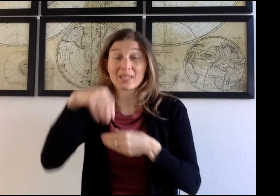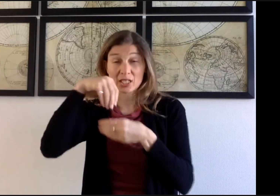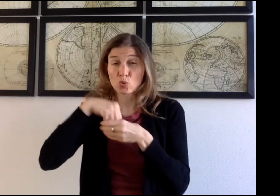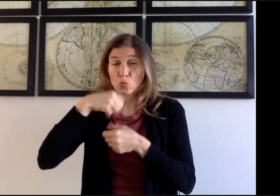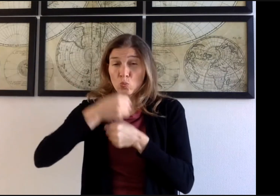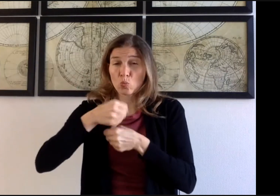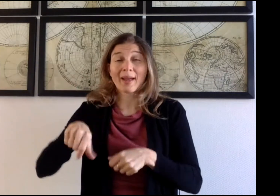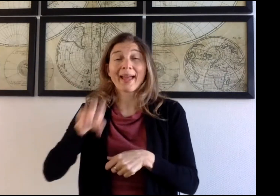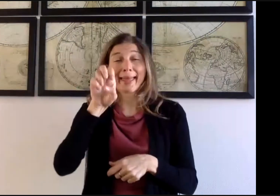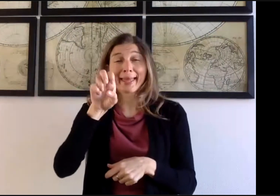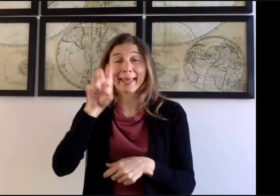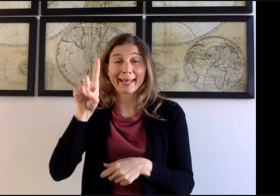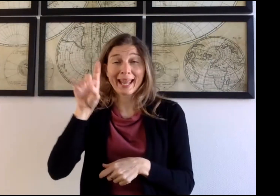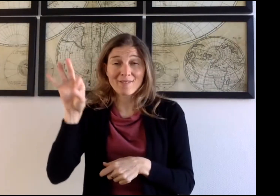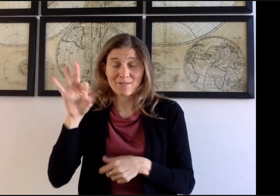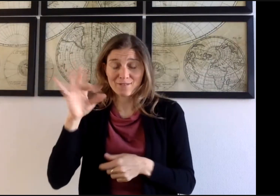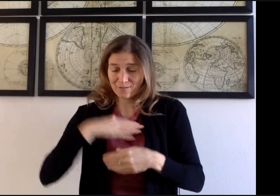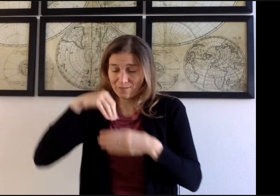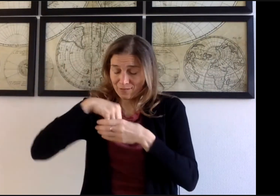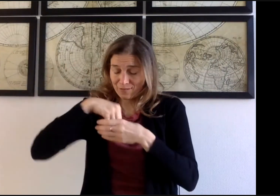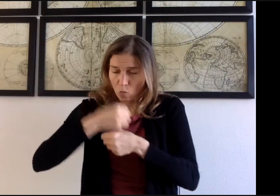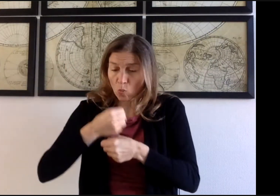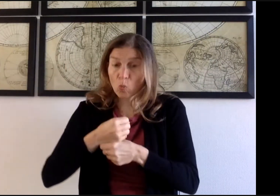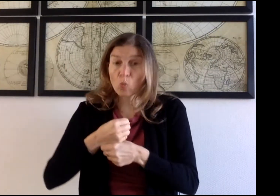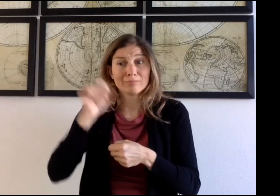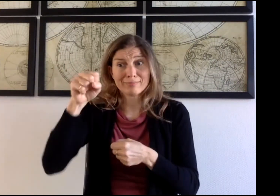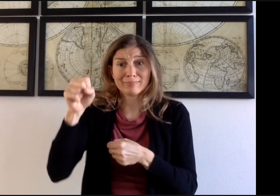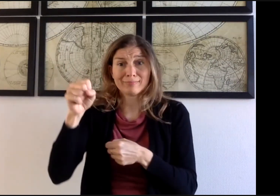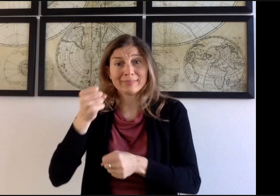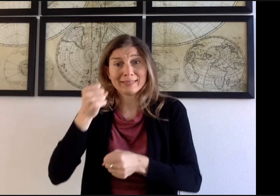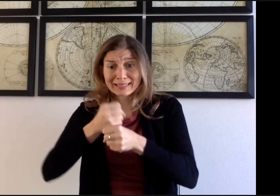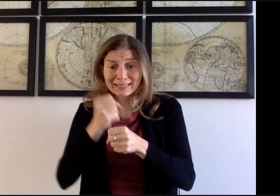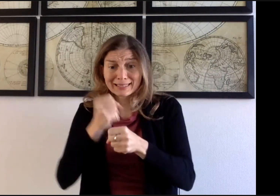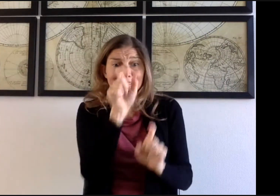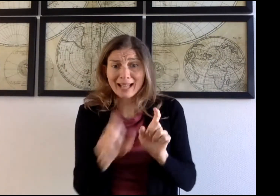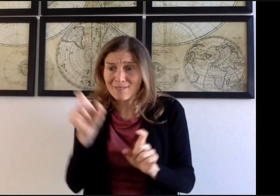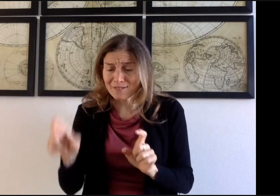we had to take care of staff, make sure that everyone was safe and well.